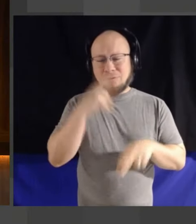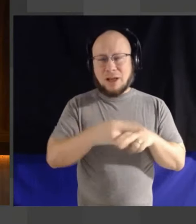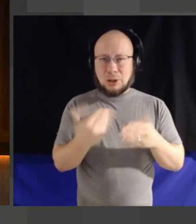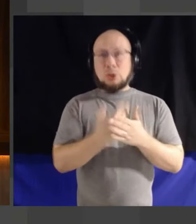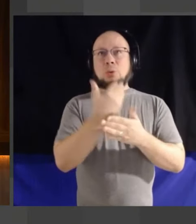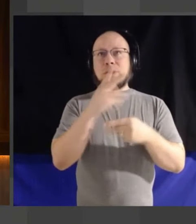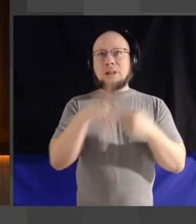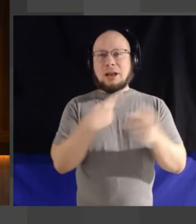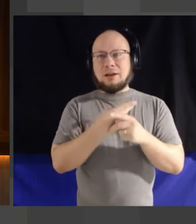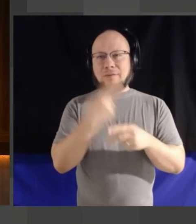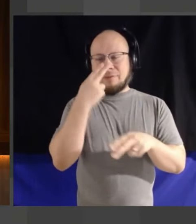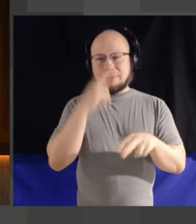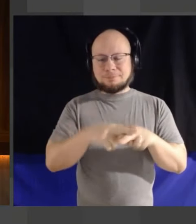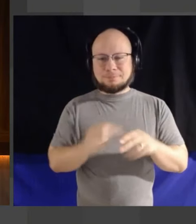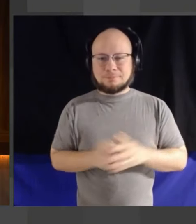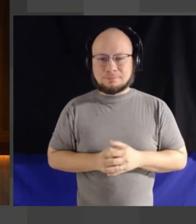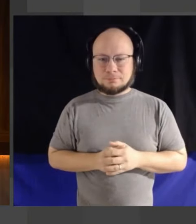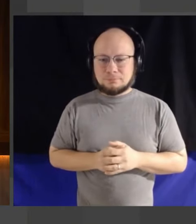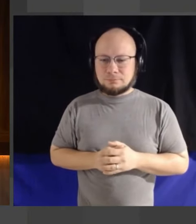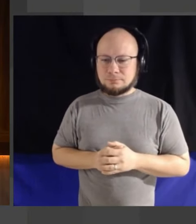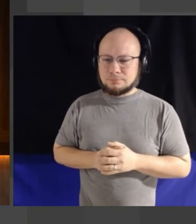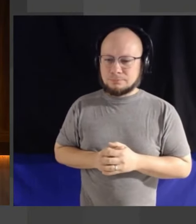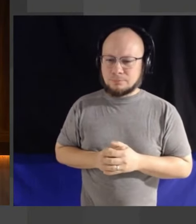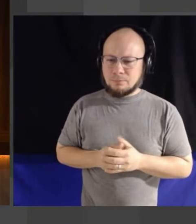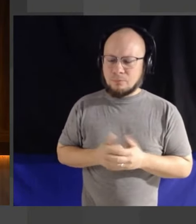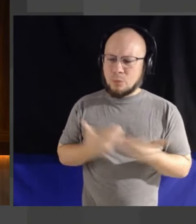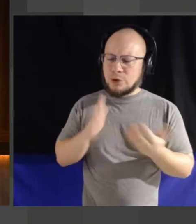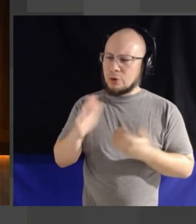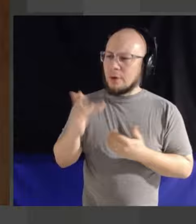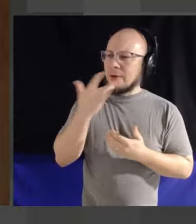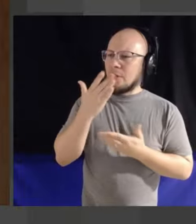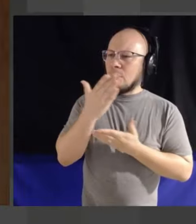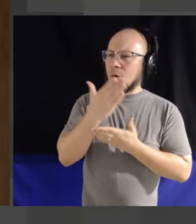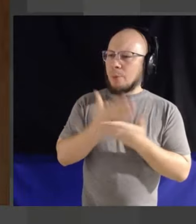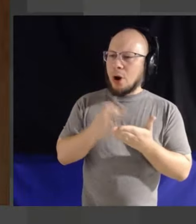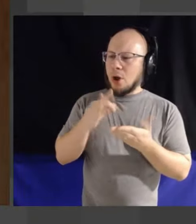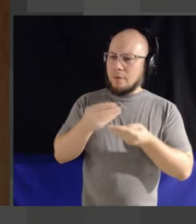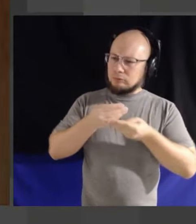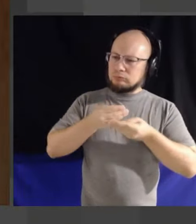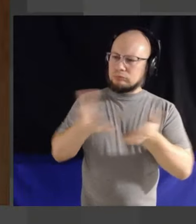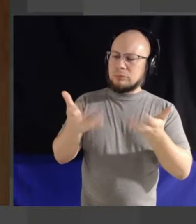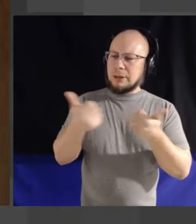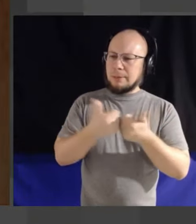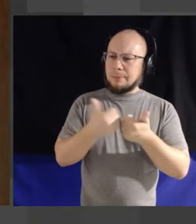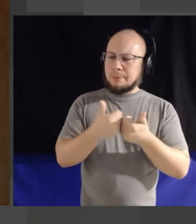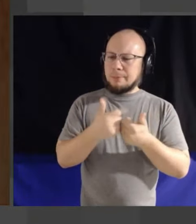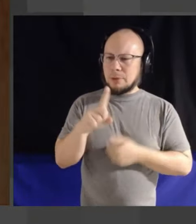WAS VERY GOOD. IT WAS FUN IN A DIFFERENT WAY. WHAT WOULD YOU SAY WAS YOUR